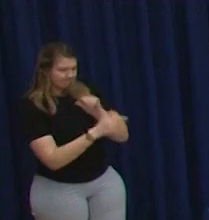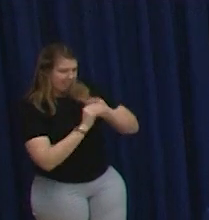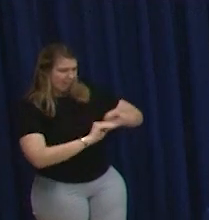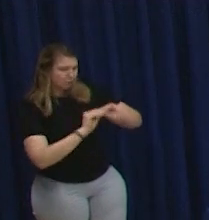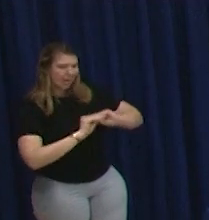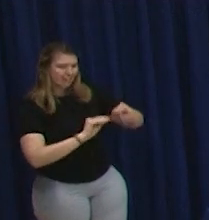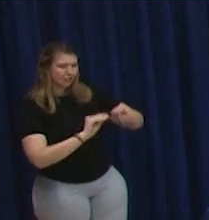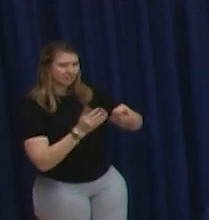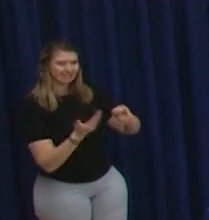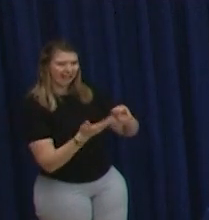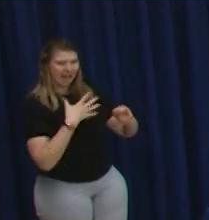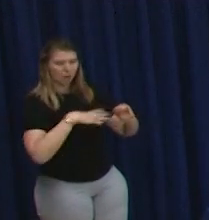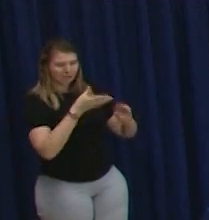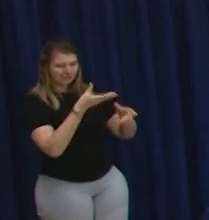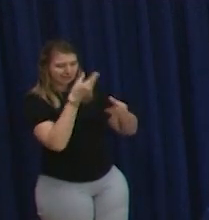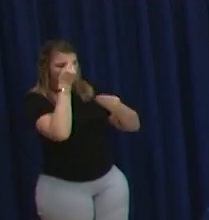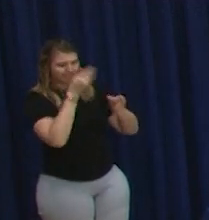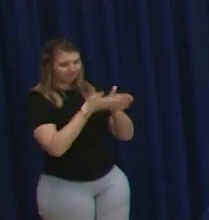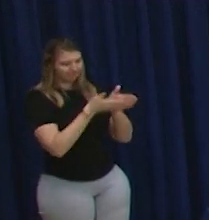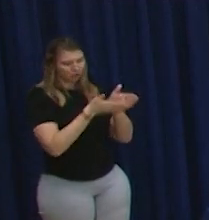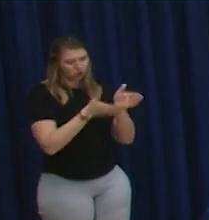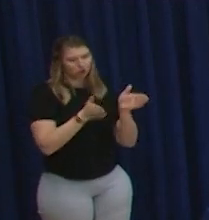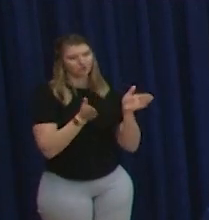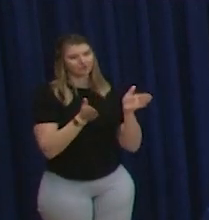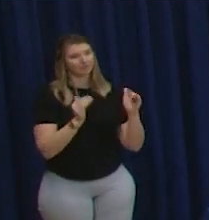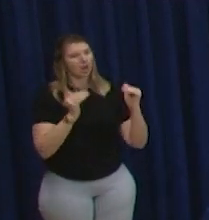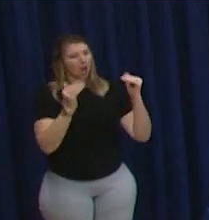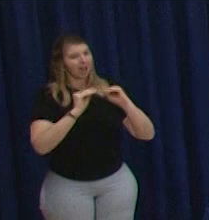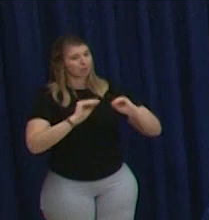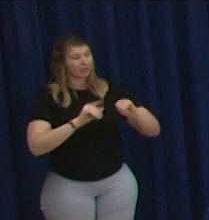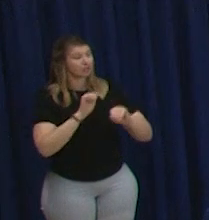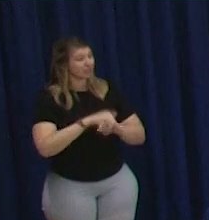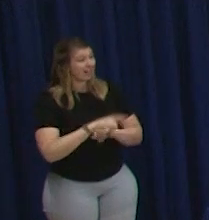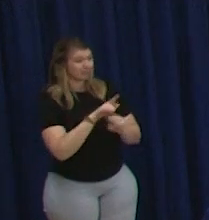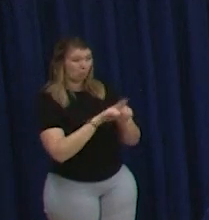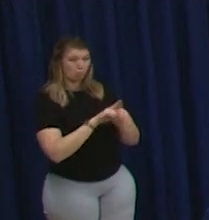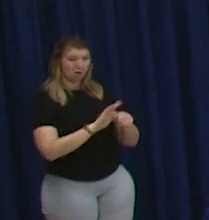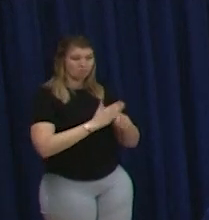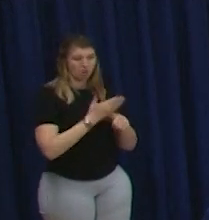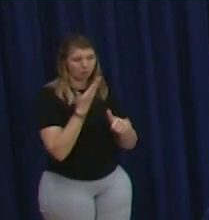in HE particularly but also in secondary and primary education. Why can't education aim